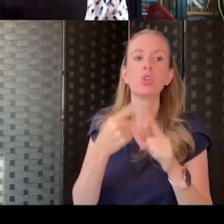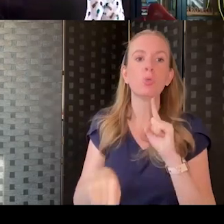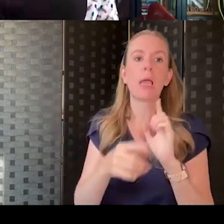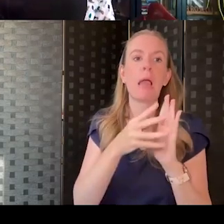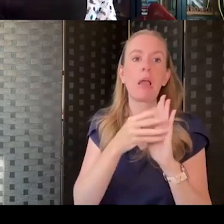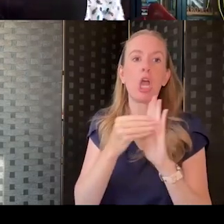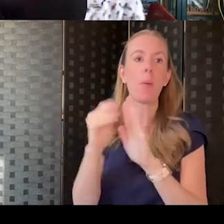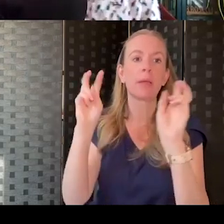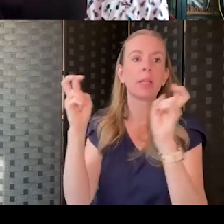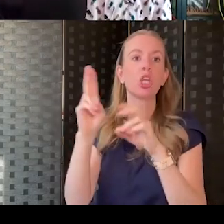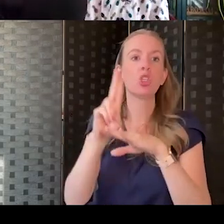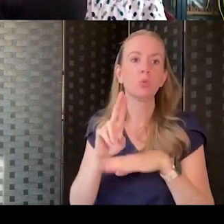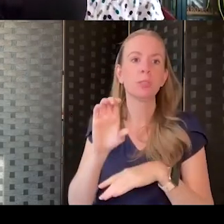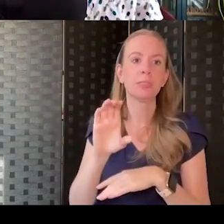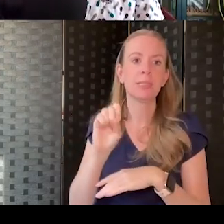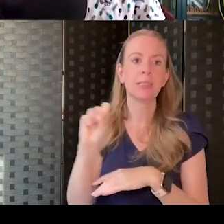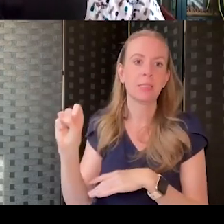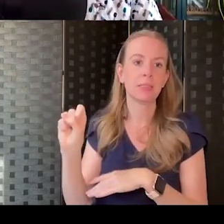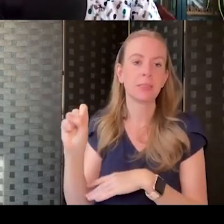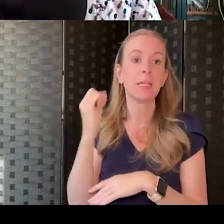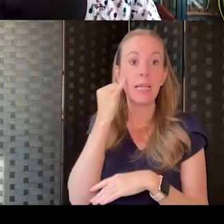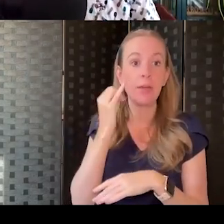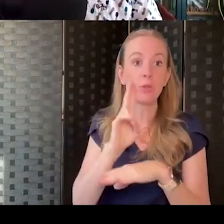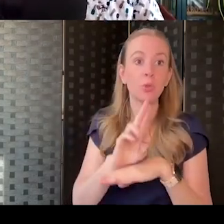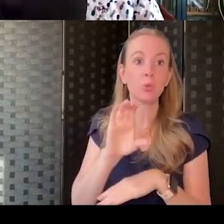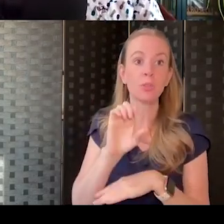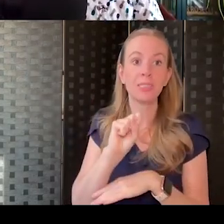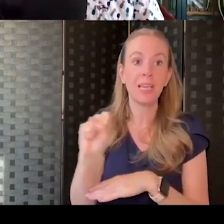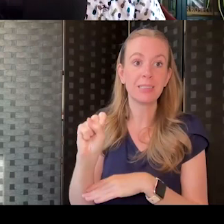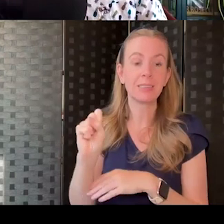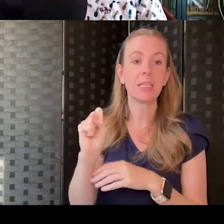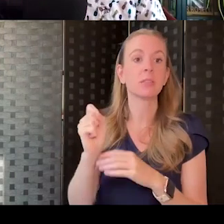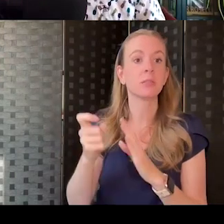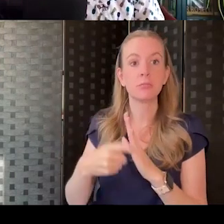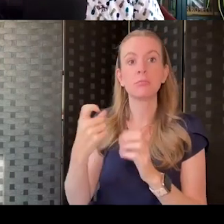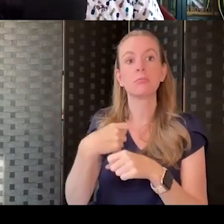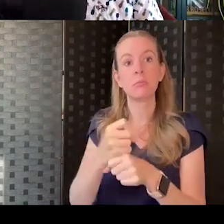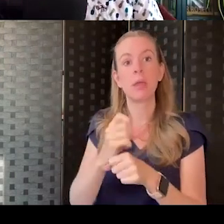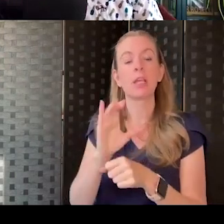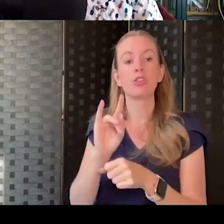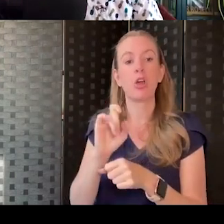headers using CSS. If you use CSS-generated content, that means peppering the column headers,